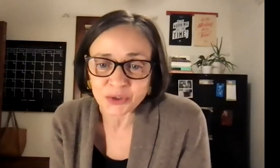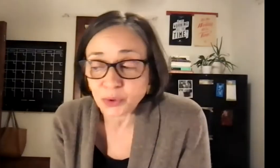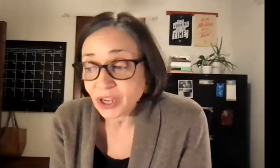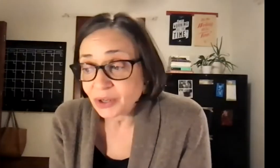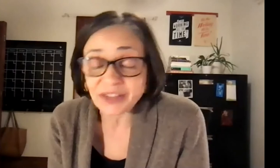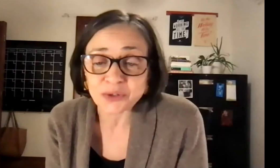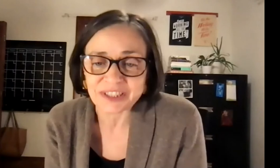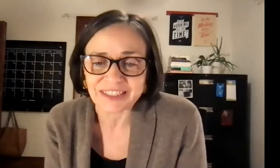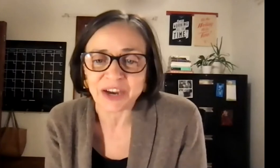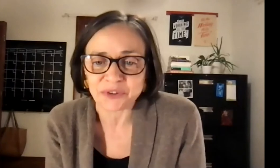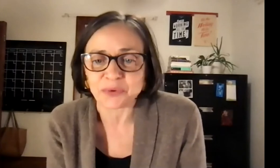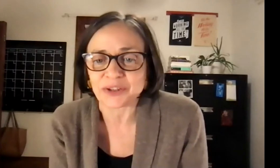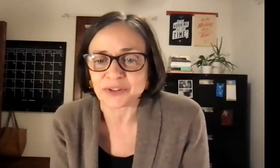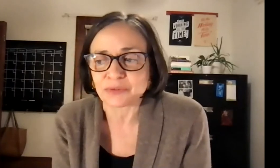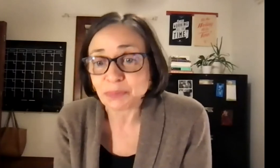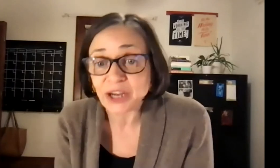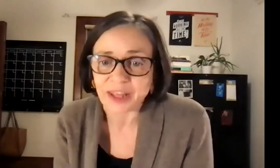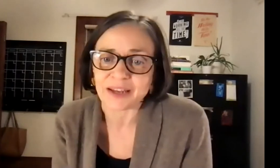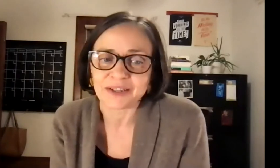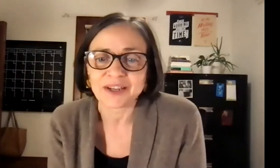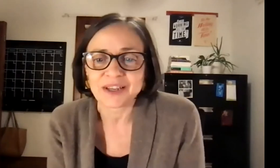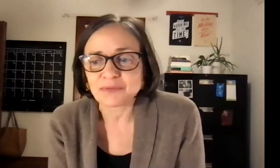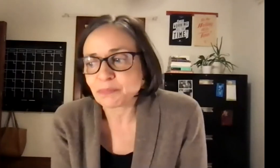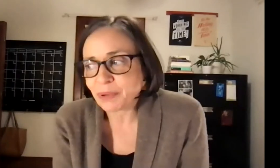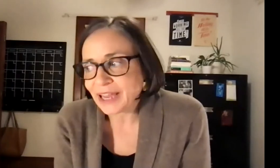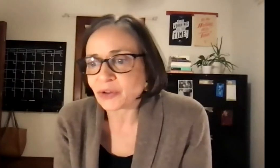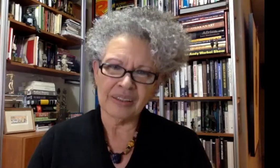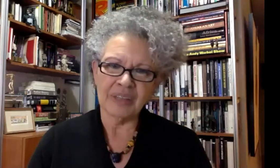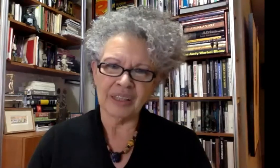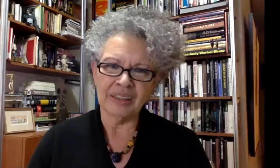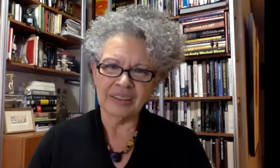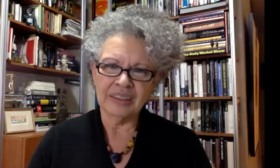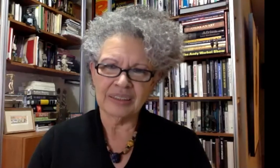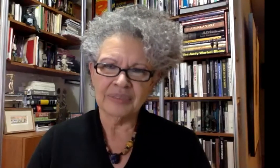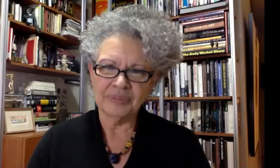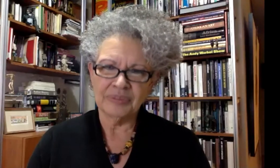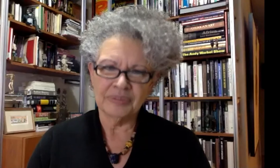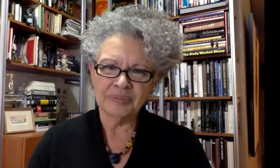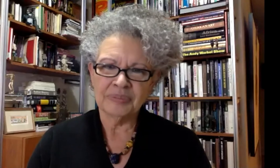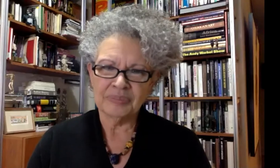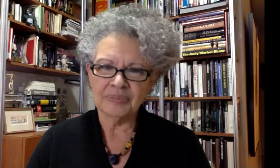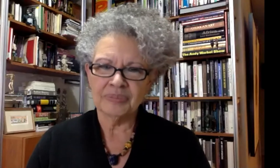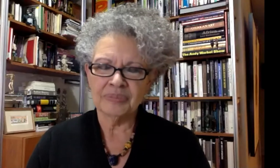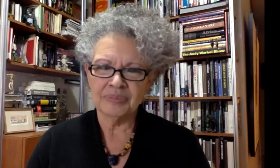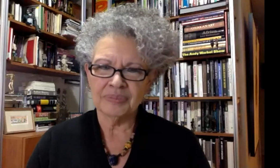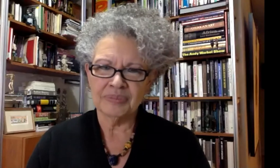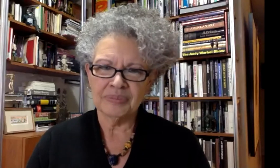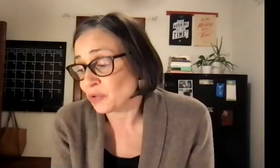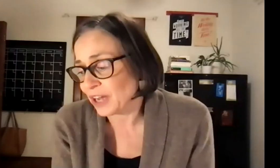some of your feelings about what you were talking about but I'm wondering if you can